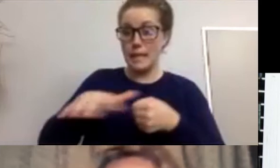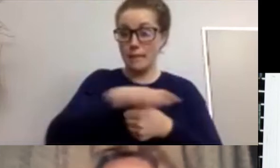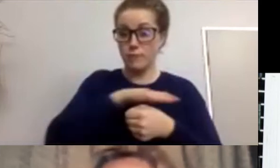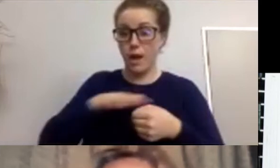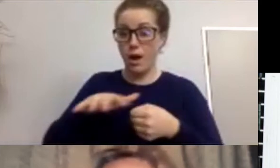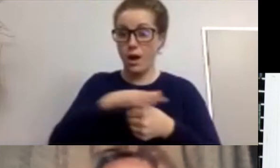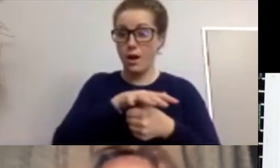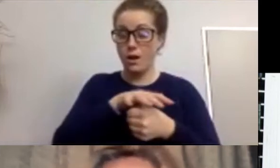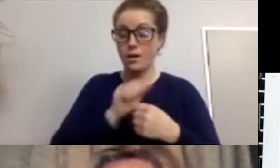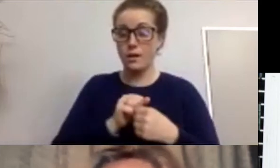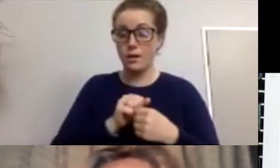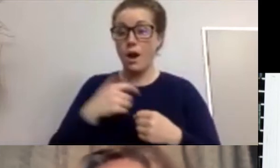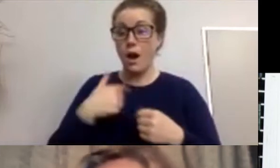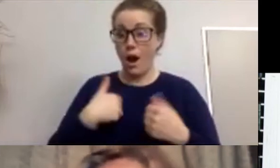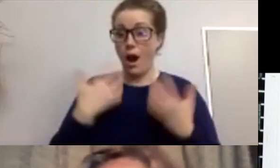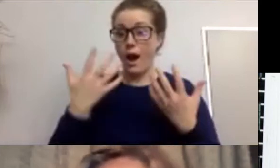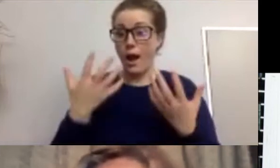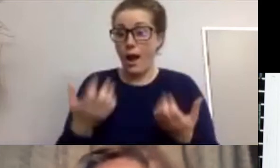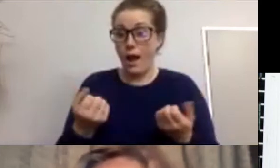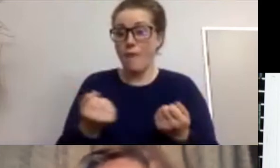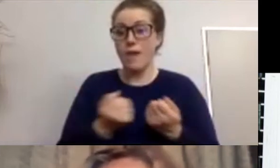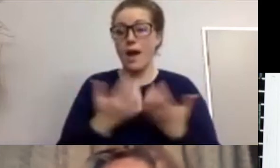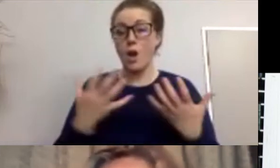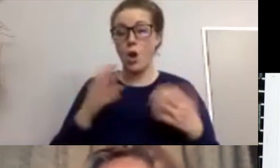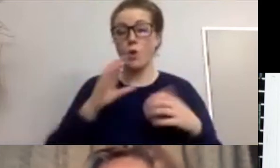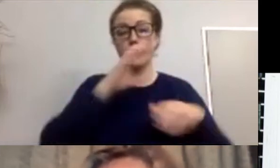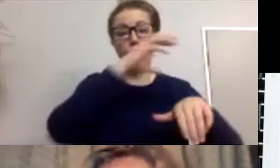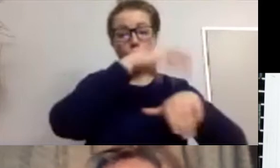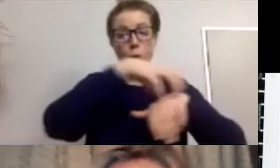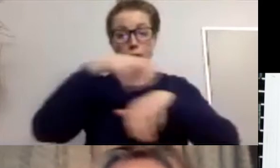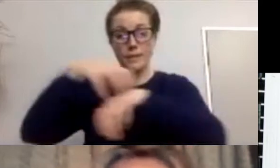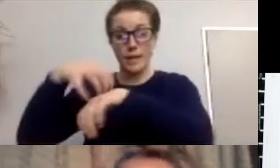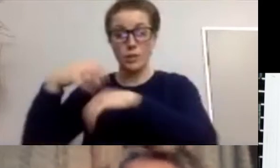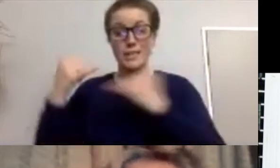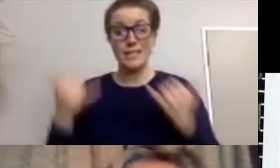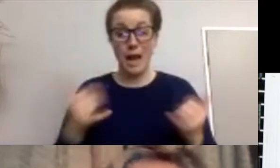I have a lot of organisations now contacting me, and asking me